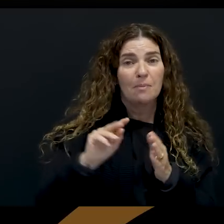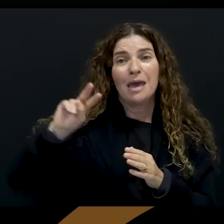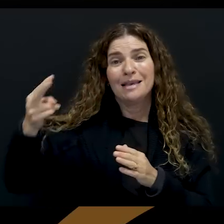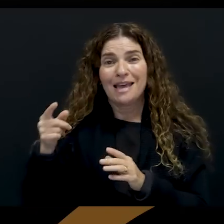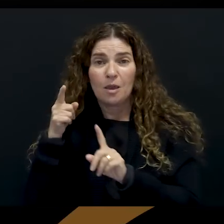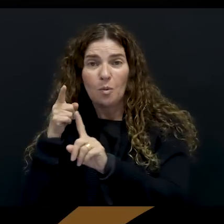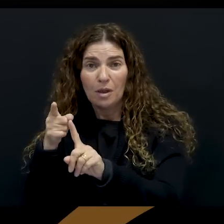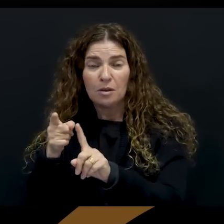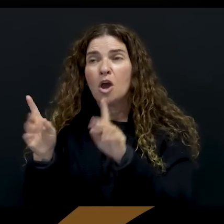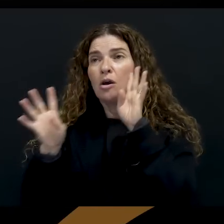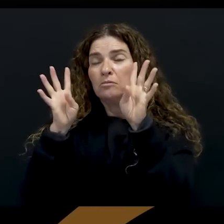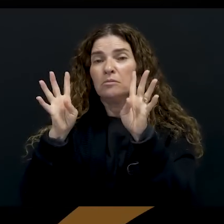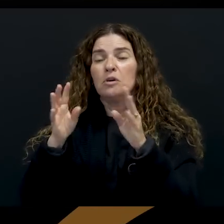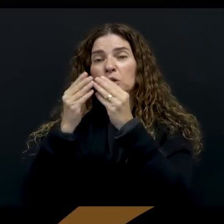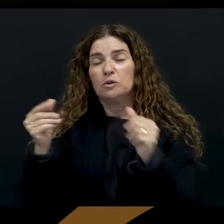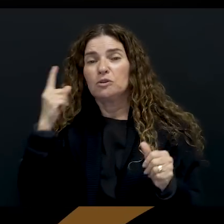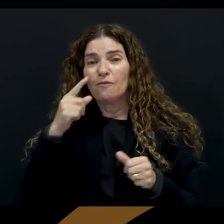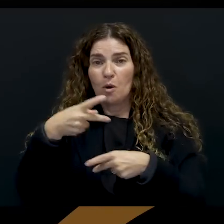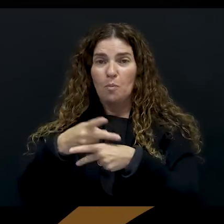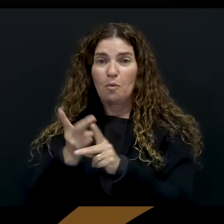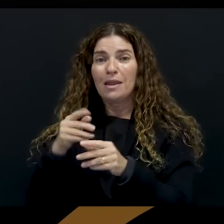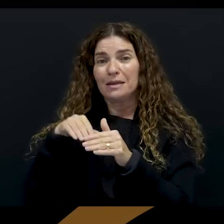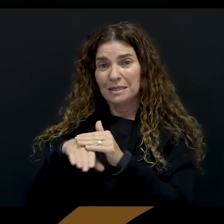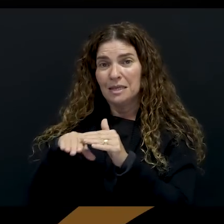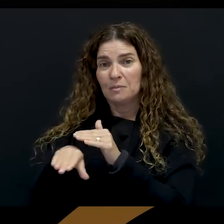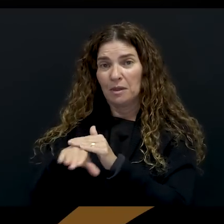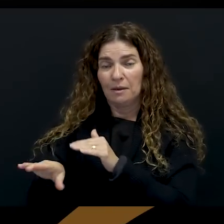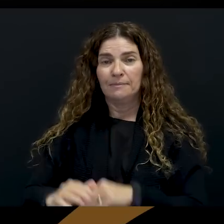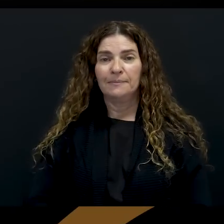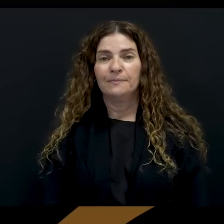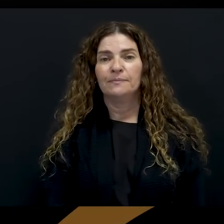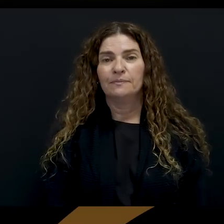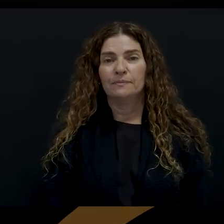And the second showcases an innovative solution for product accessibility.